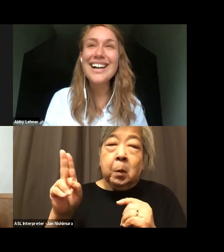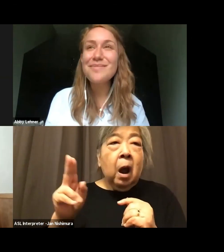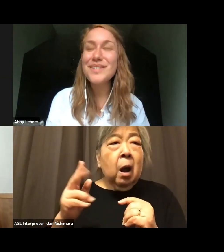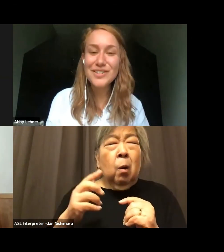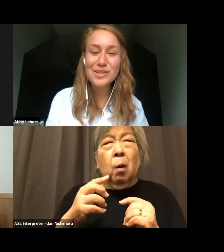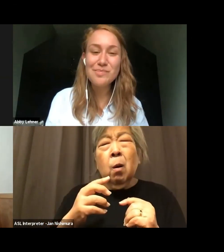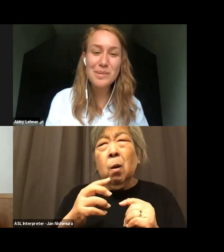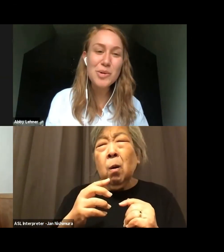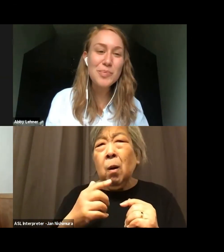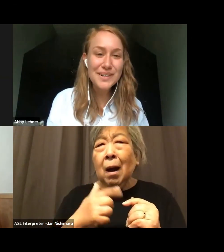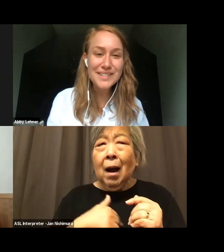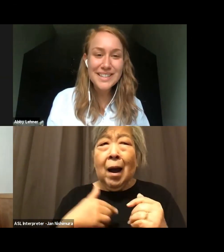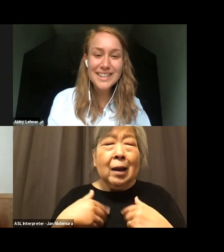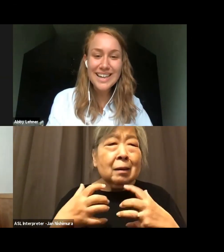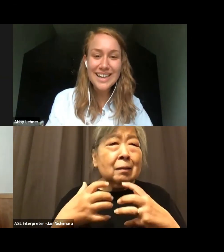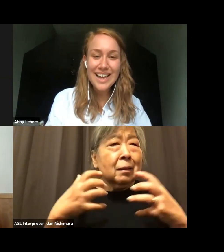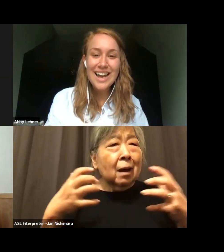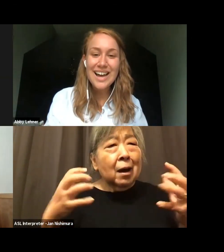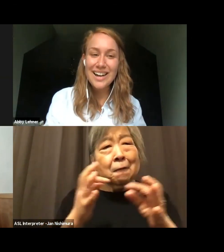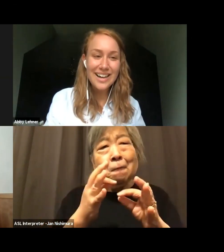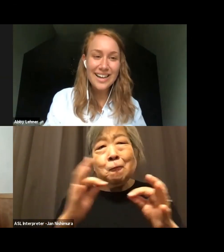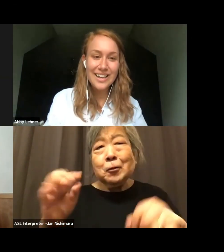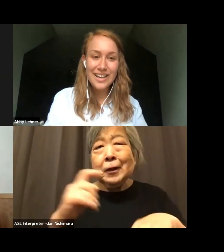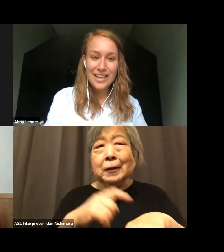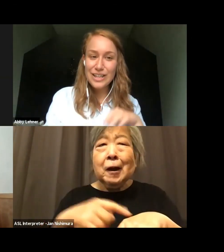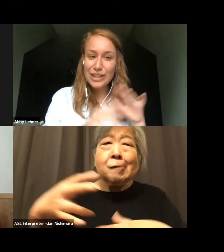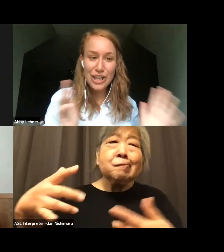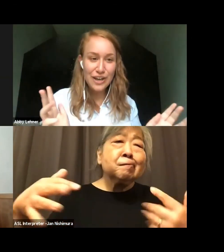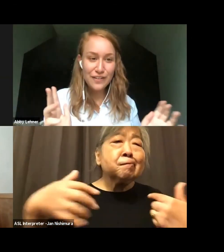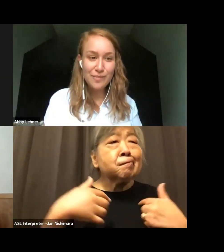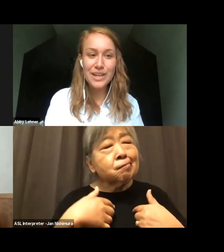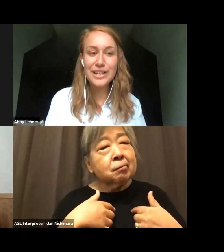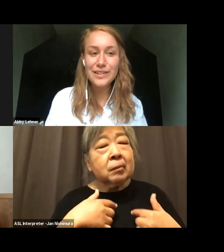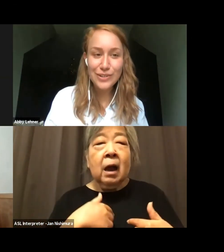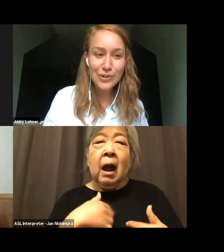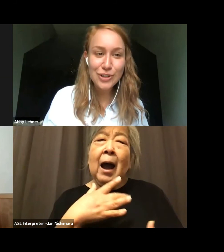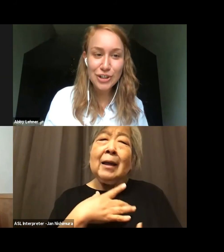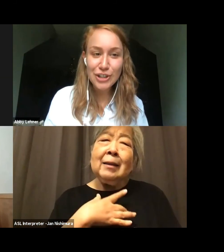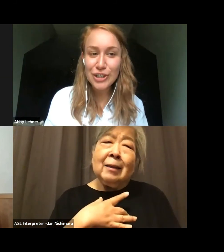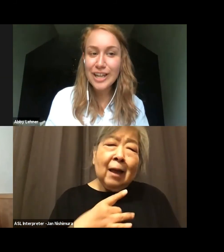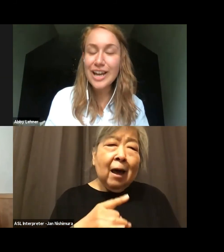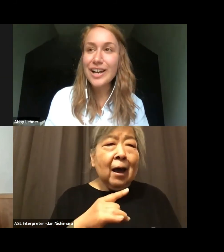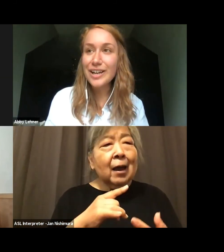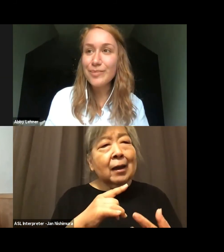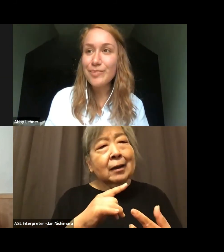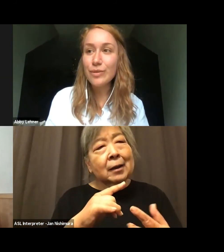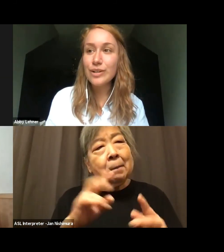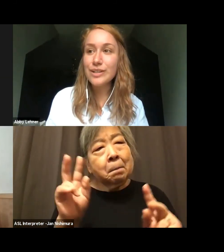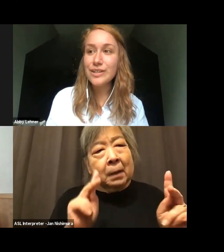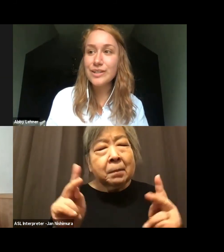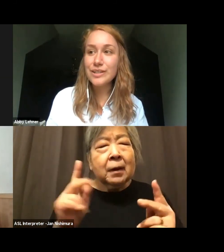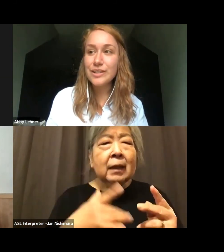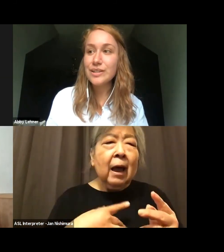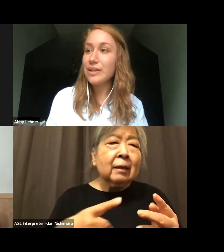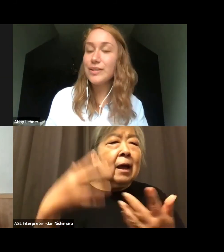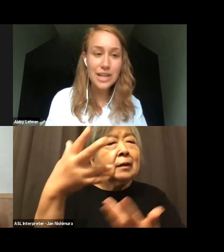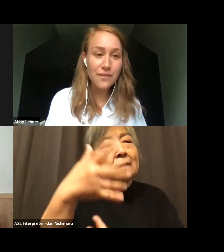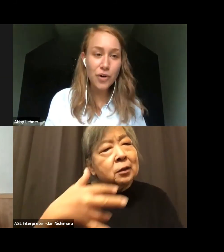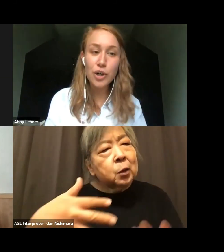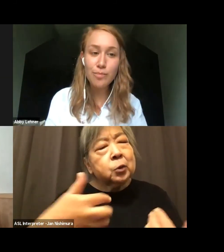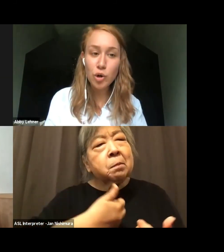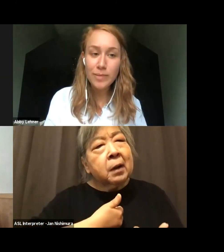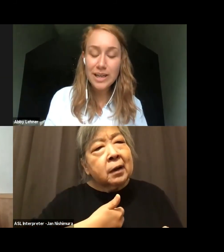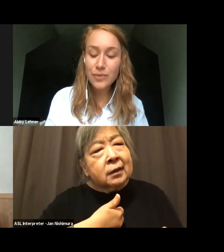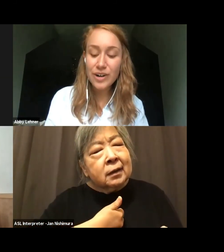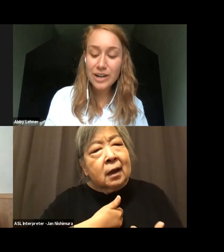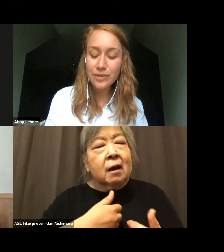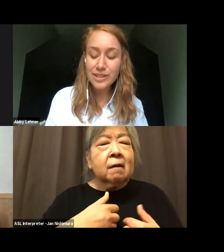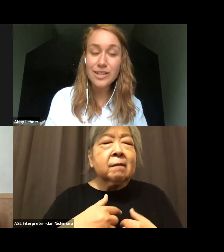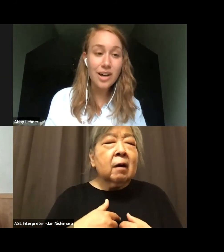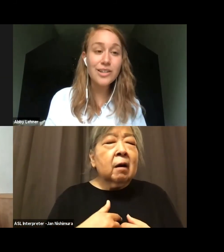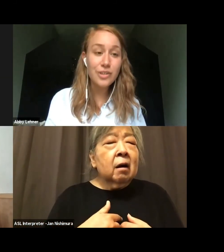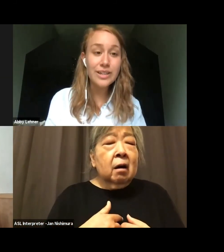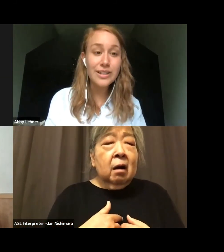I'm such a people person, I loved being social, there was never a moment where I was not doing